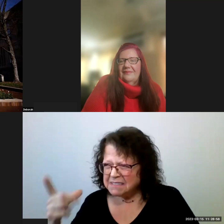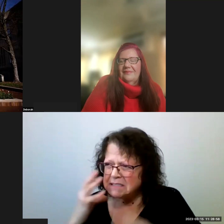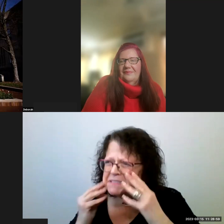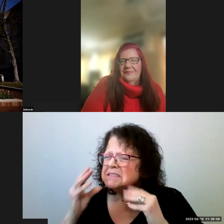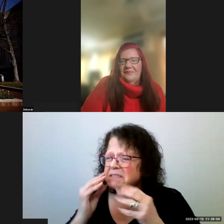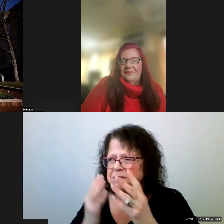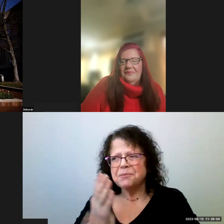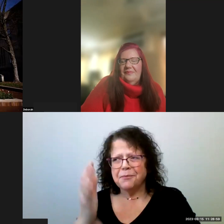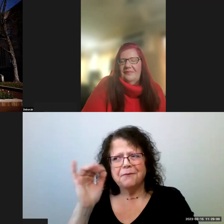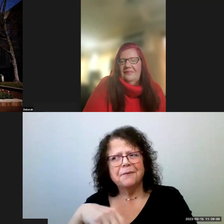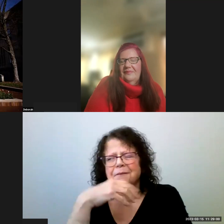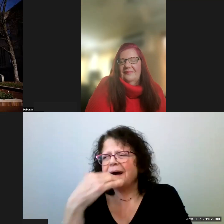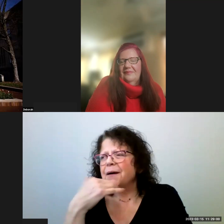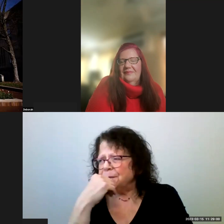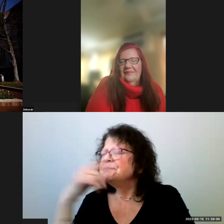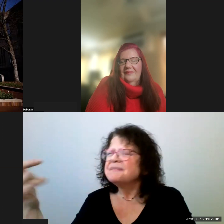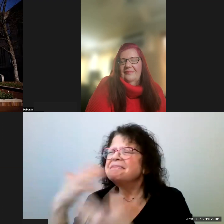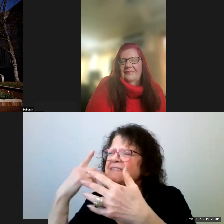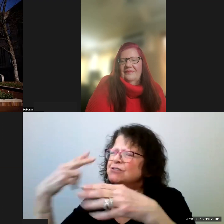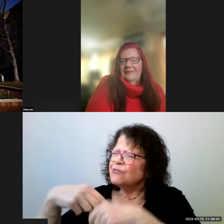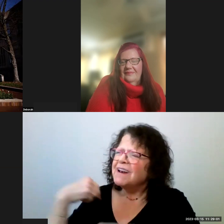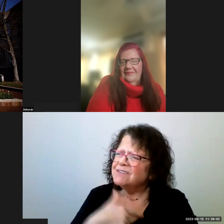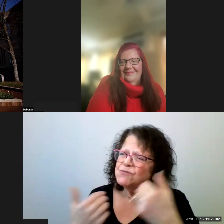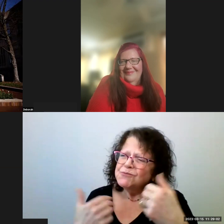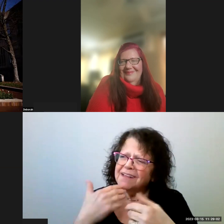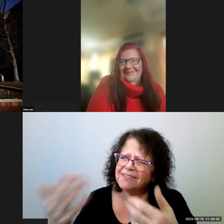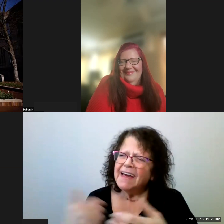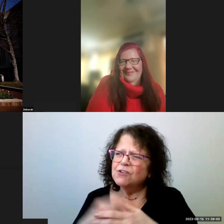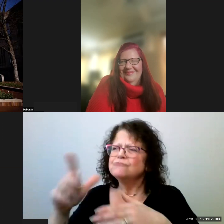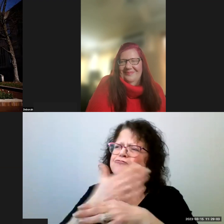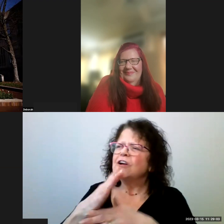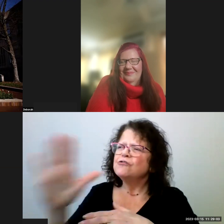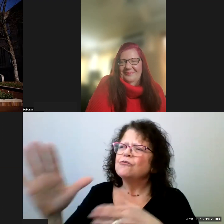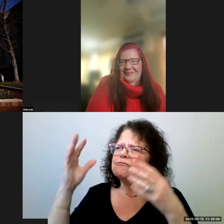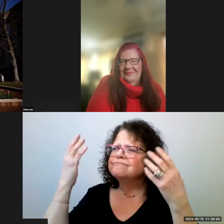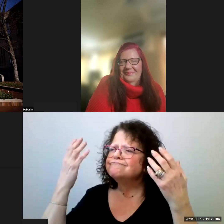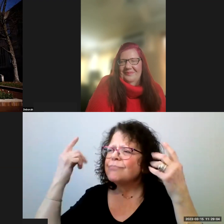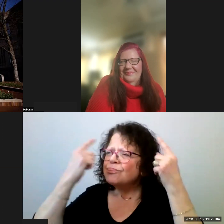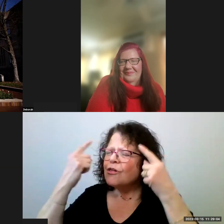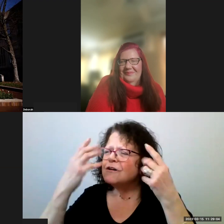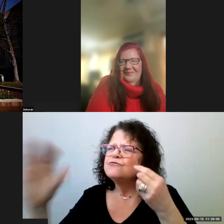you for joining us today and sharing your thoughts and experiences. Matt, I'm gonna